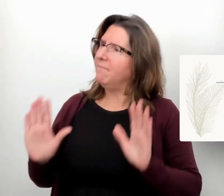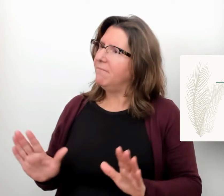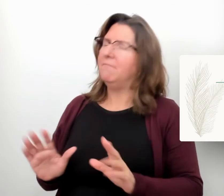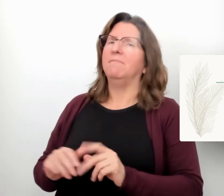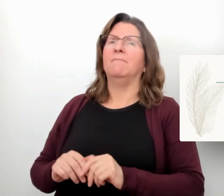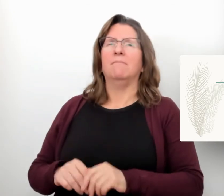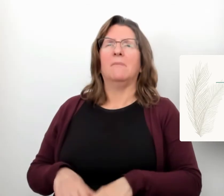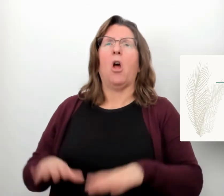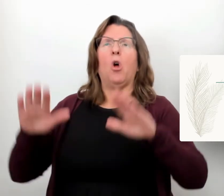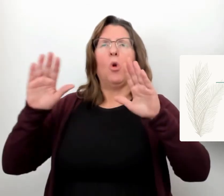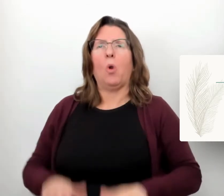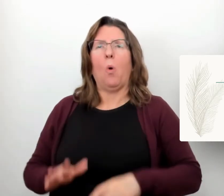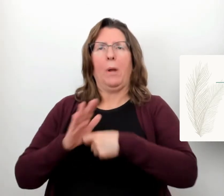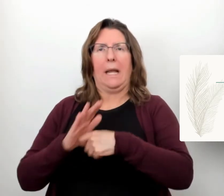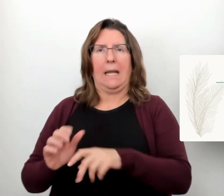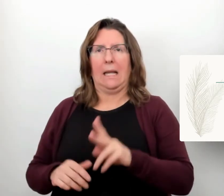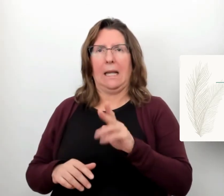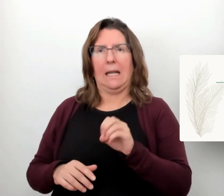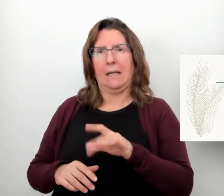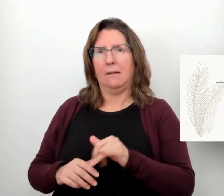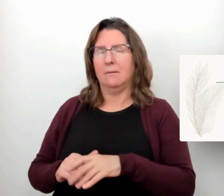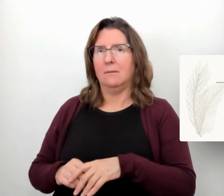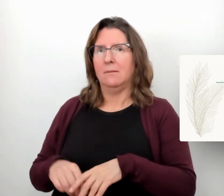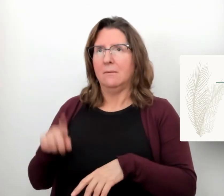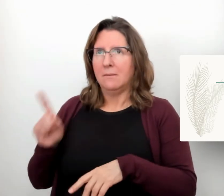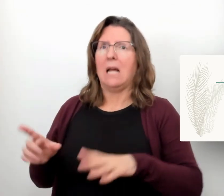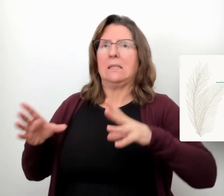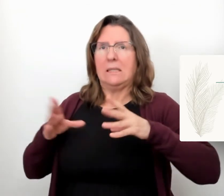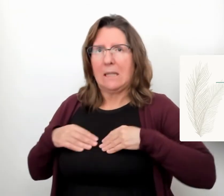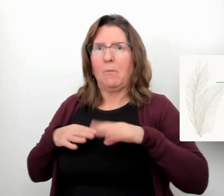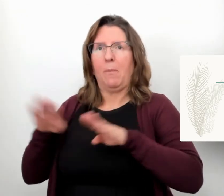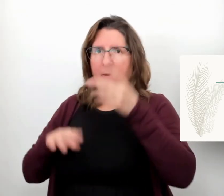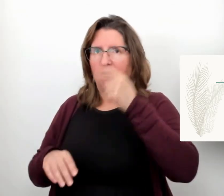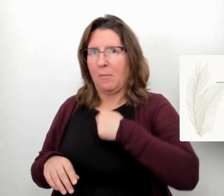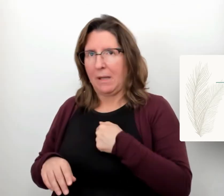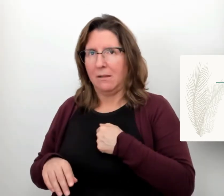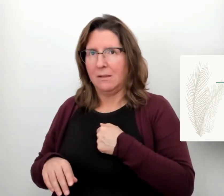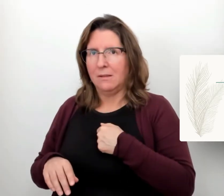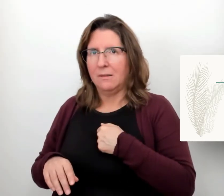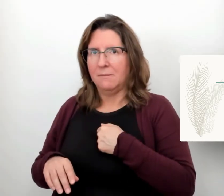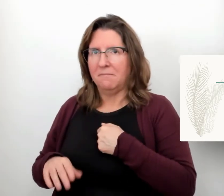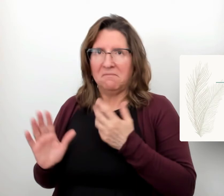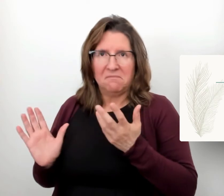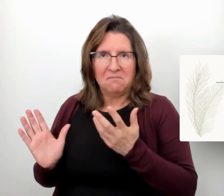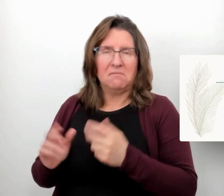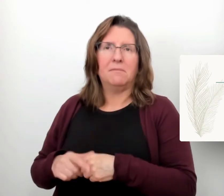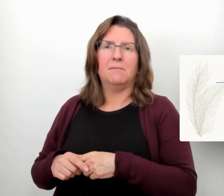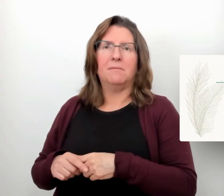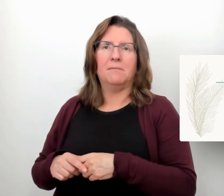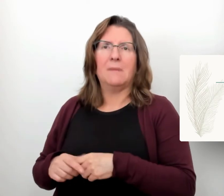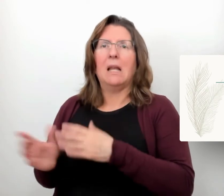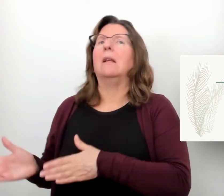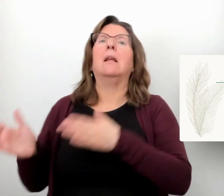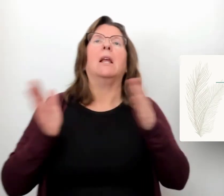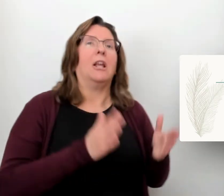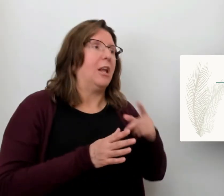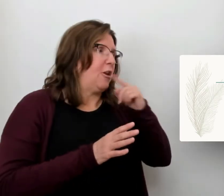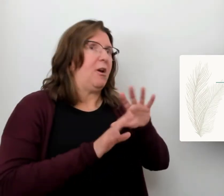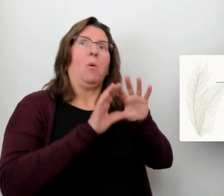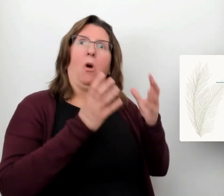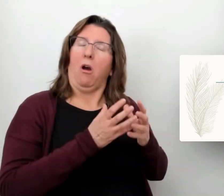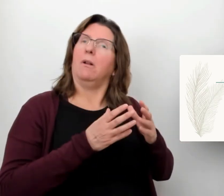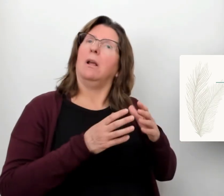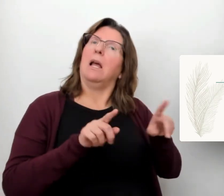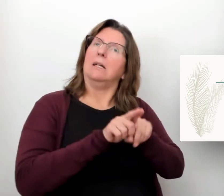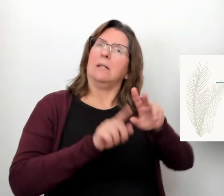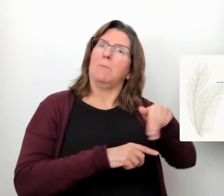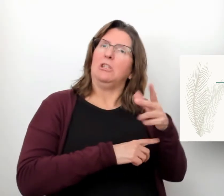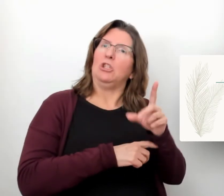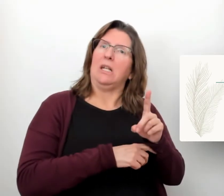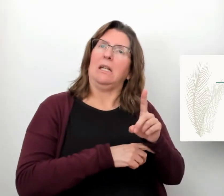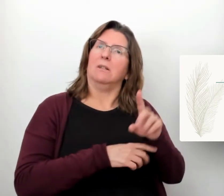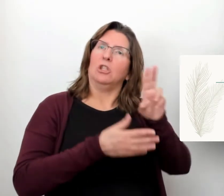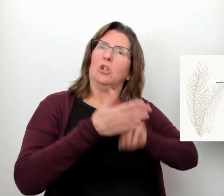Separating work and social life is acceptable behaviour for me.